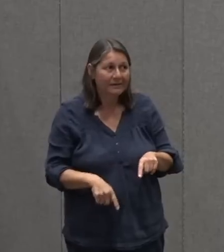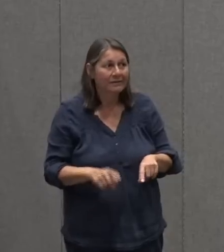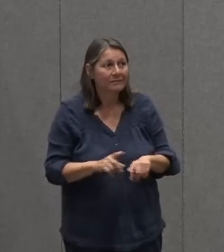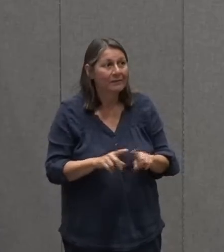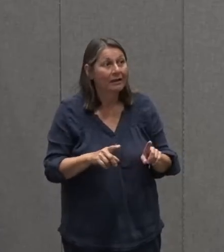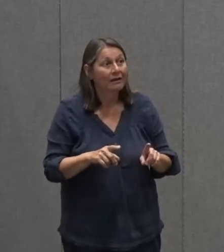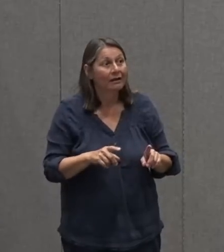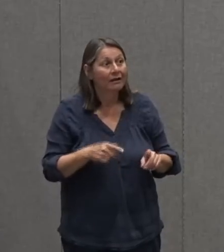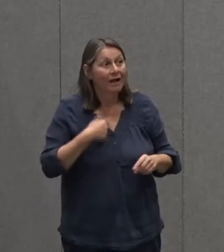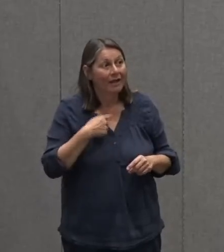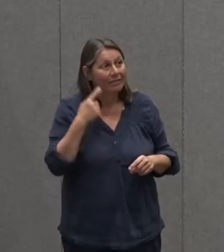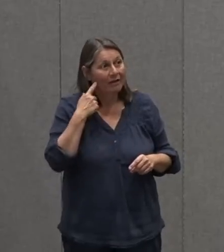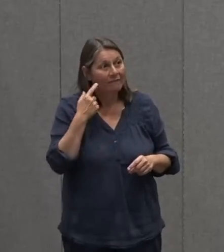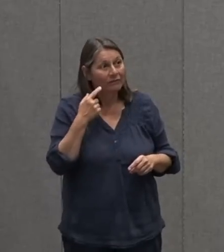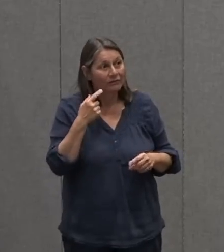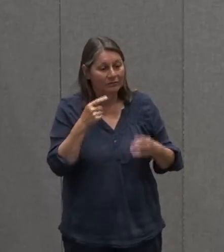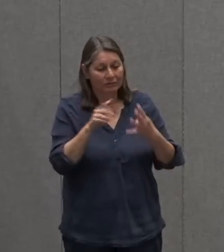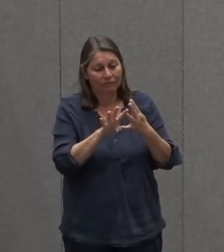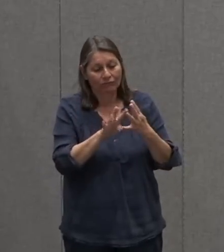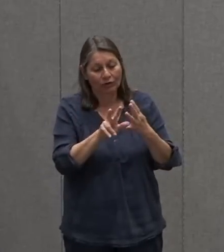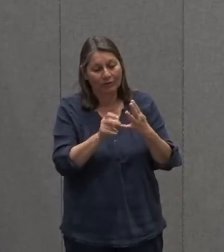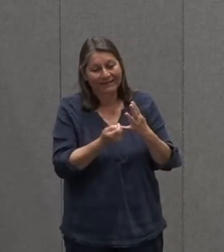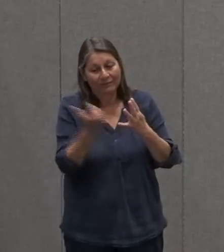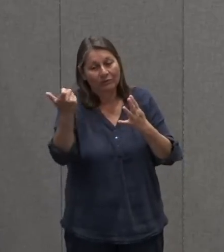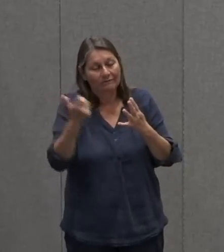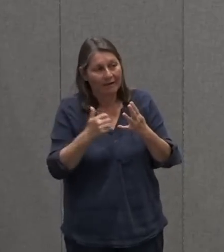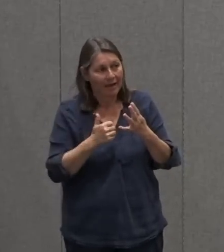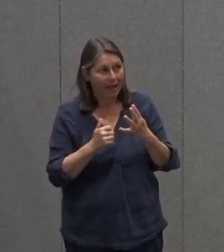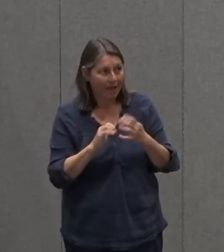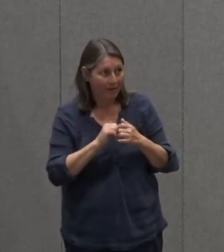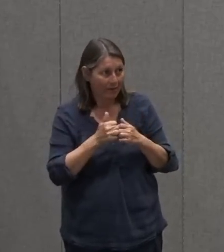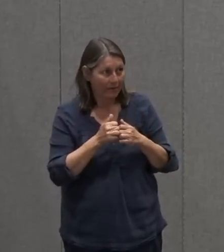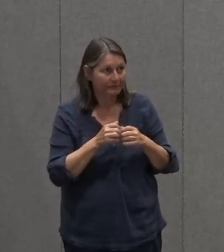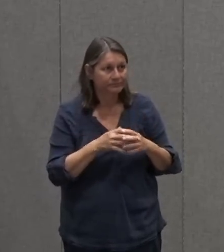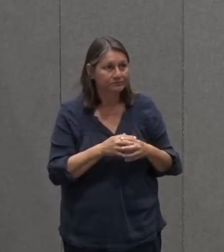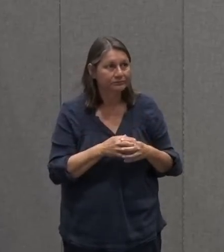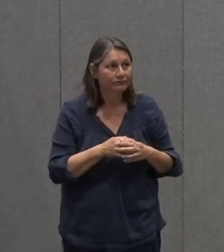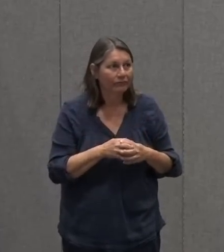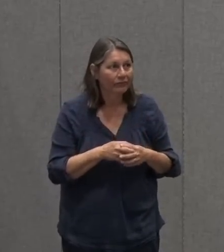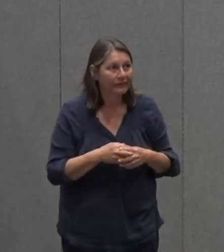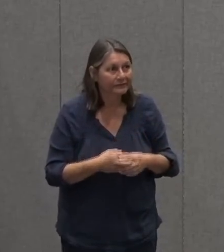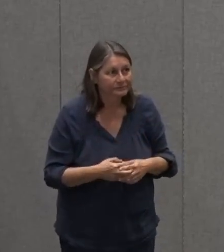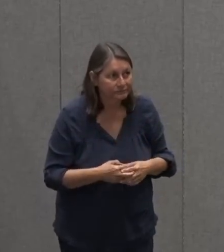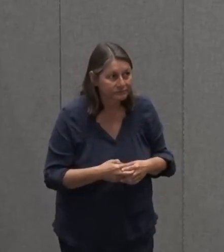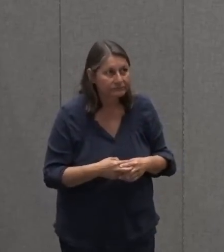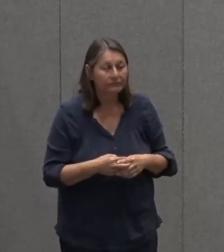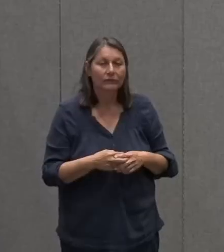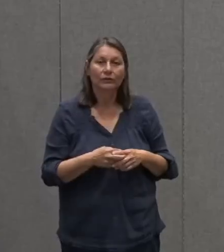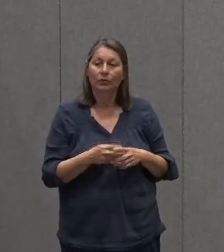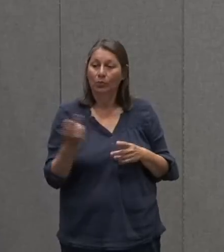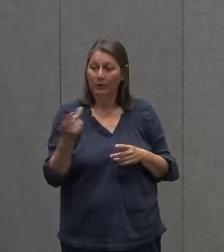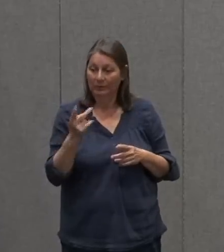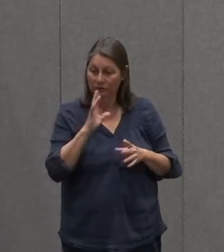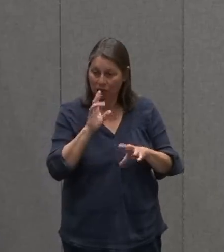for getting rid of 43 again. And the thought it brought me back to what you were talking about here earlier,